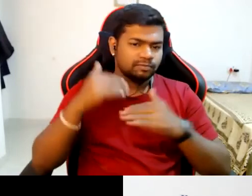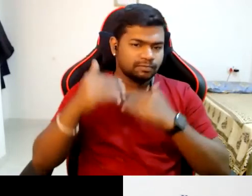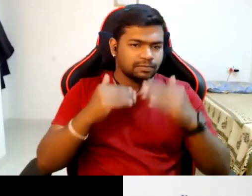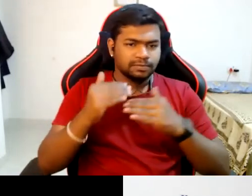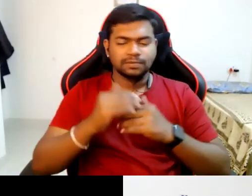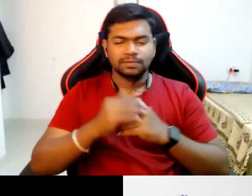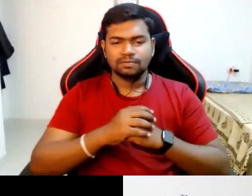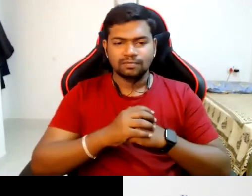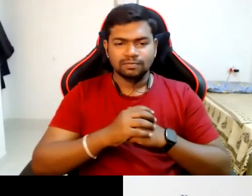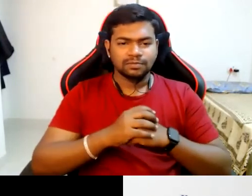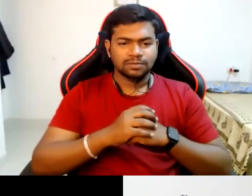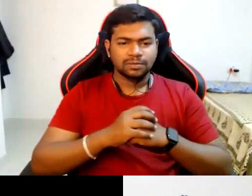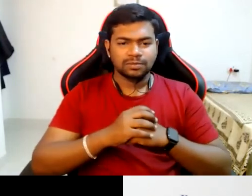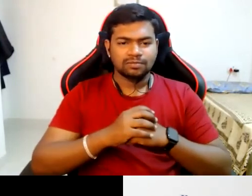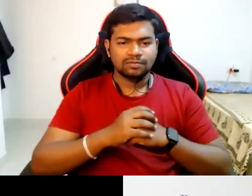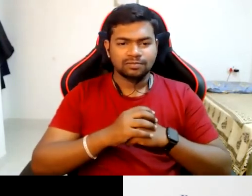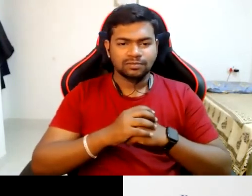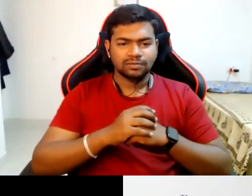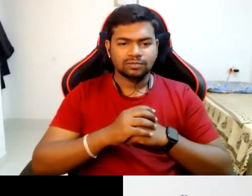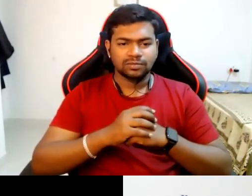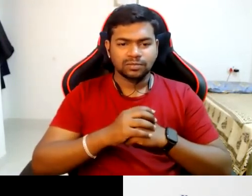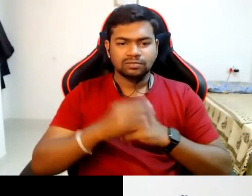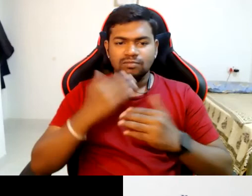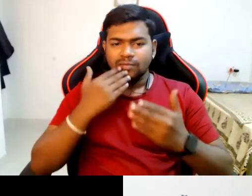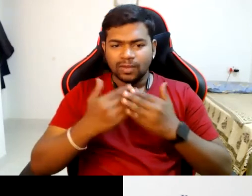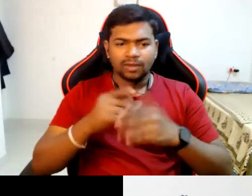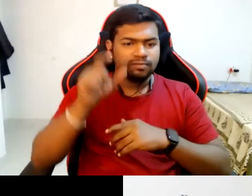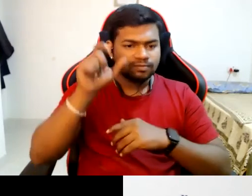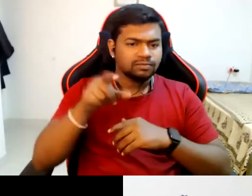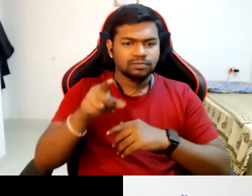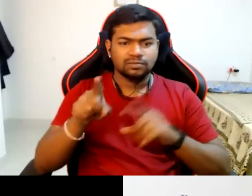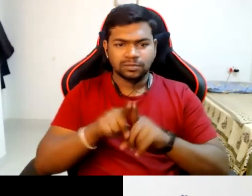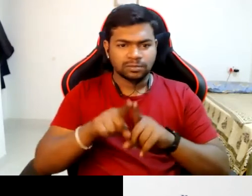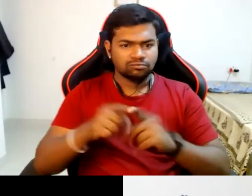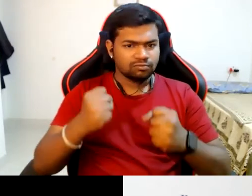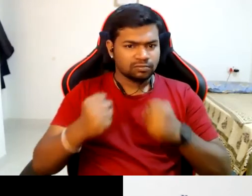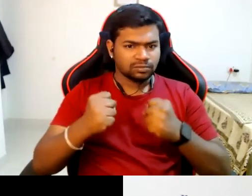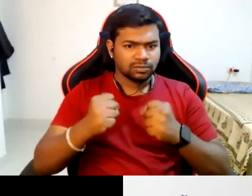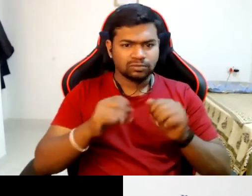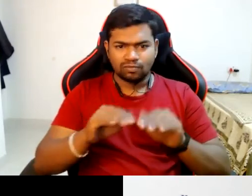Thank you so much and I think you are one of the courageous student who I believe took PCMB.